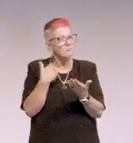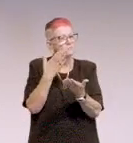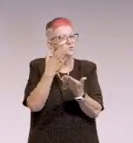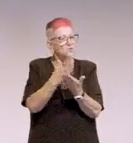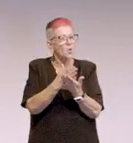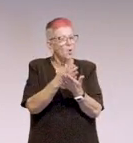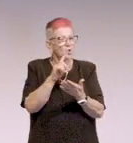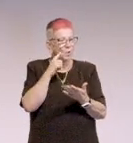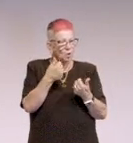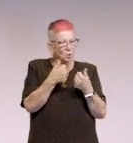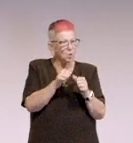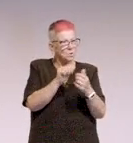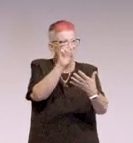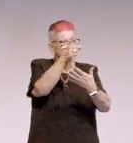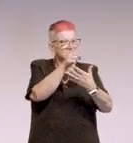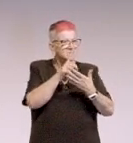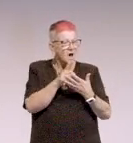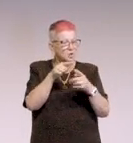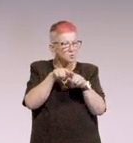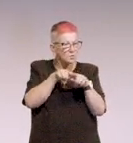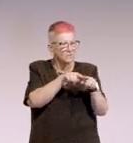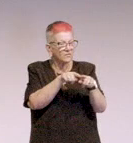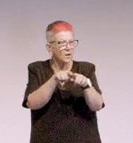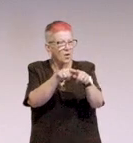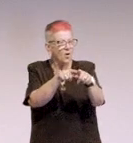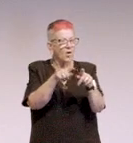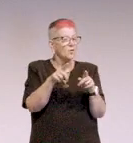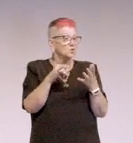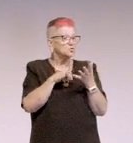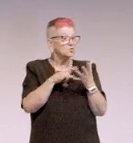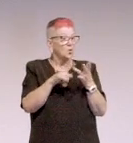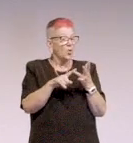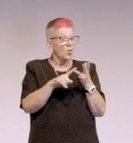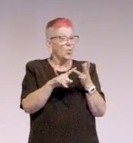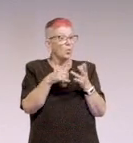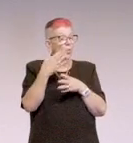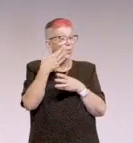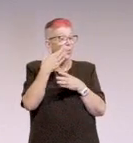design systems for you UI company library, and in your library, if